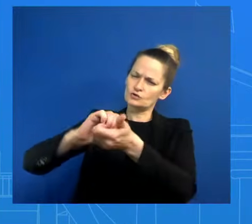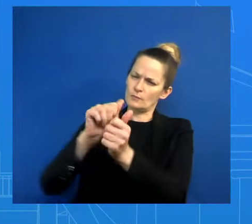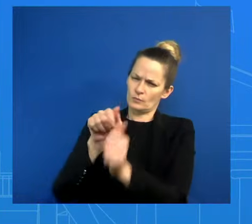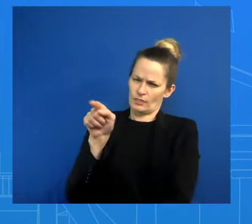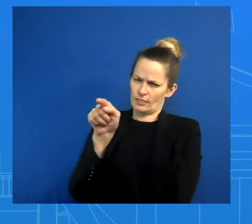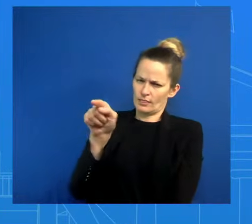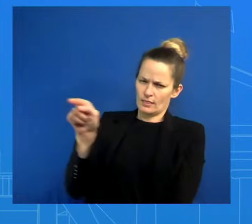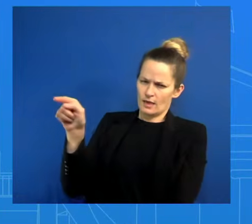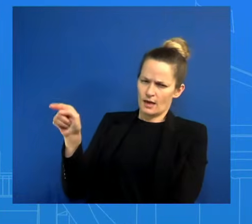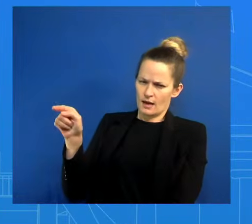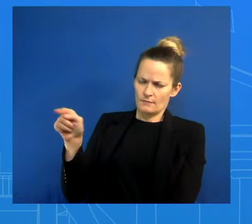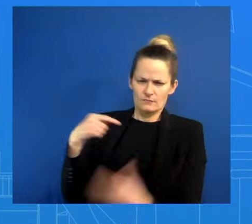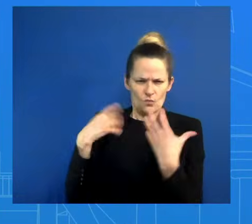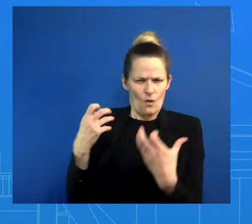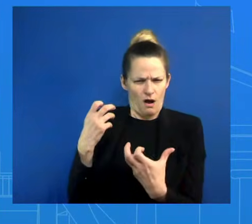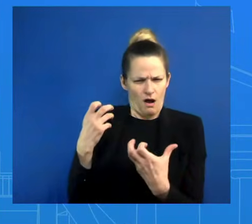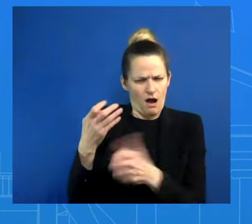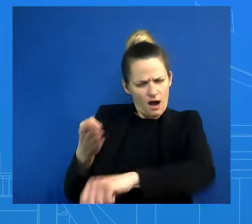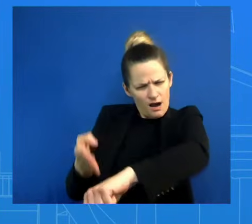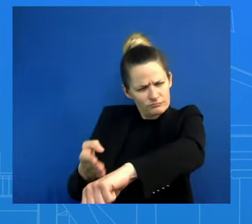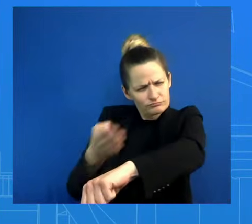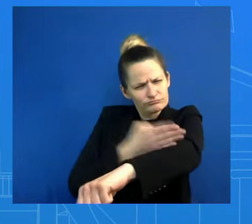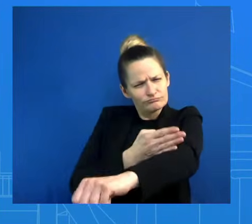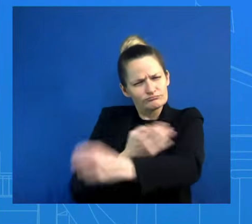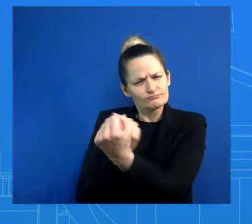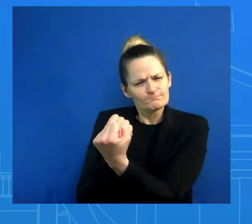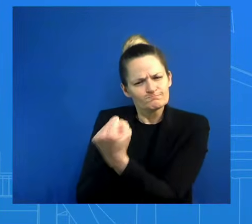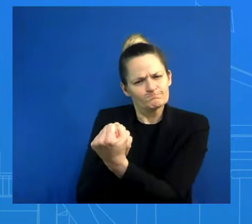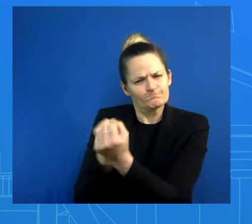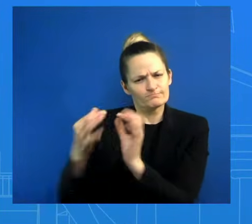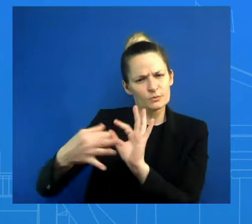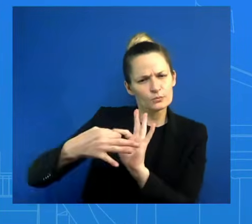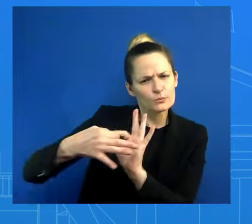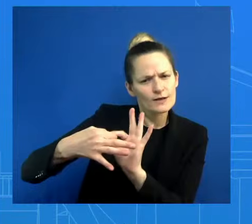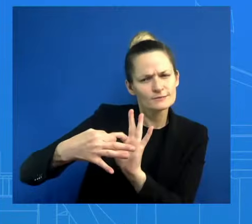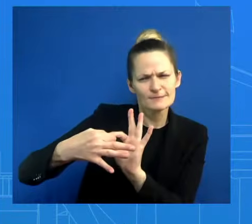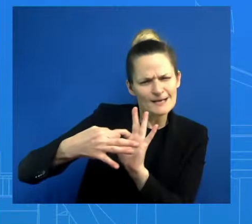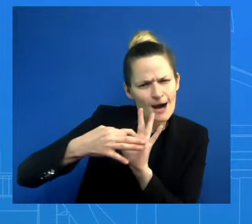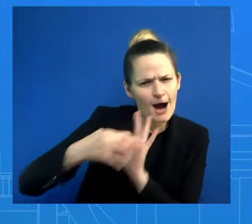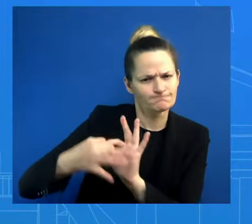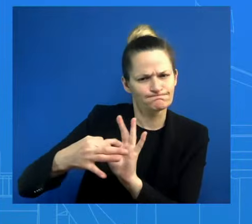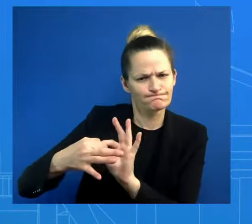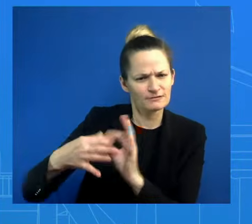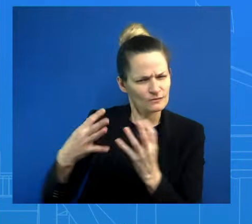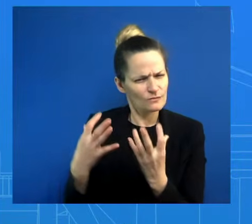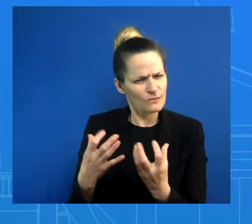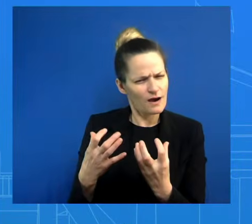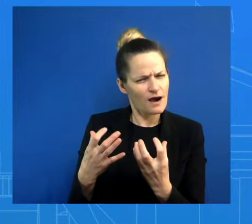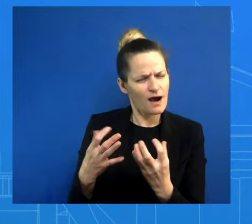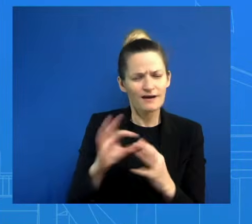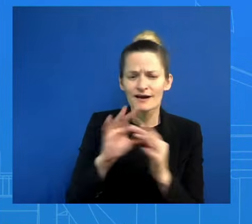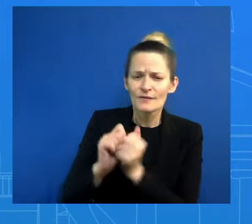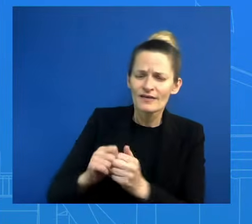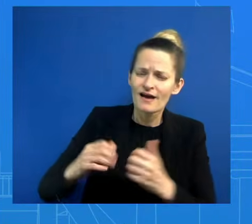spanning from businesses to health to peace and security. But our focus will be on Africa next week.